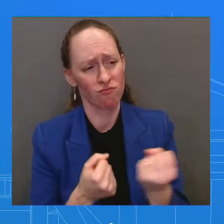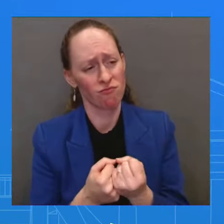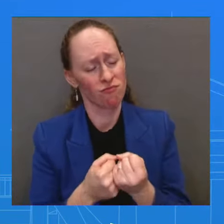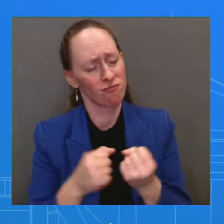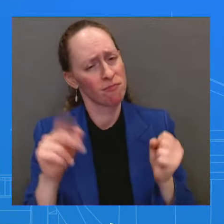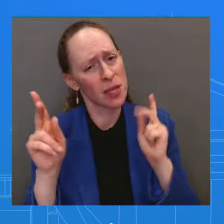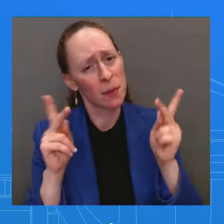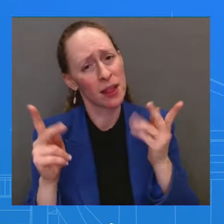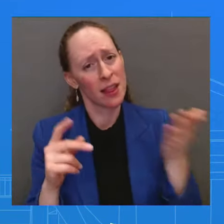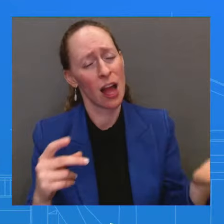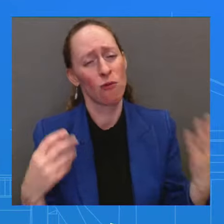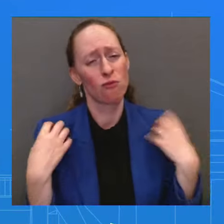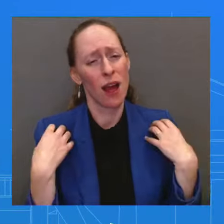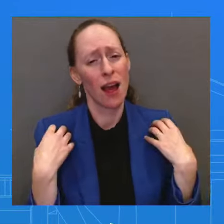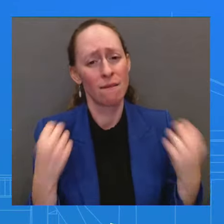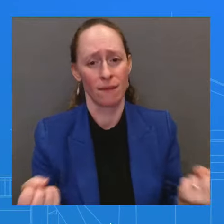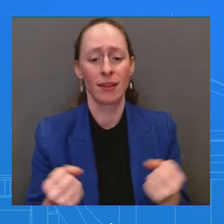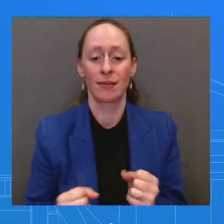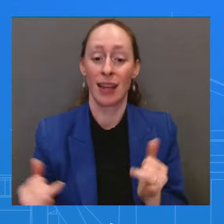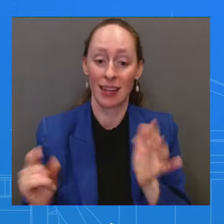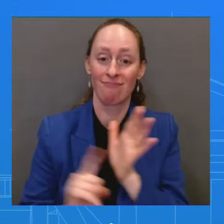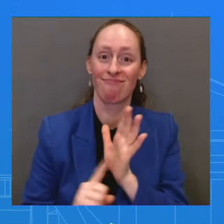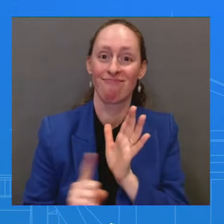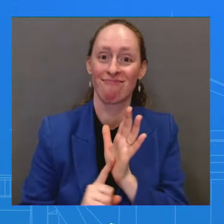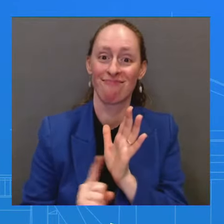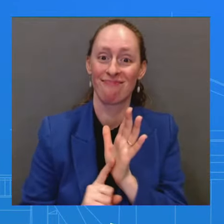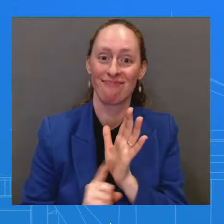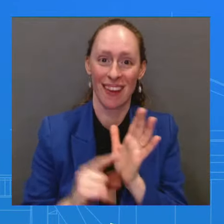Oh, there you go. Okay, thanks, everybody. I'm just kidding.